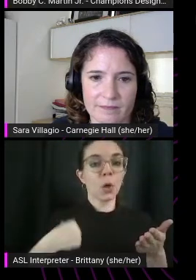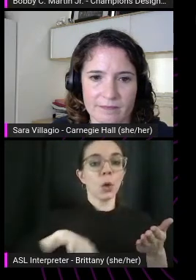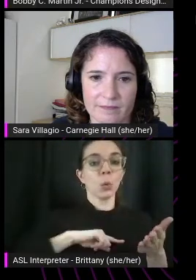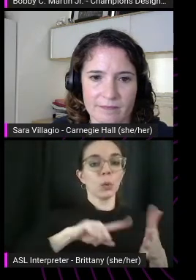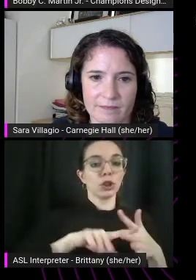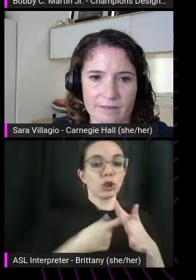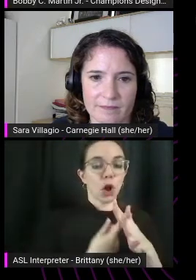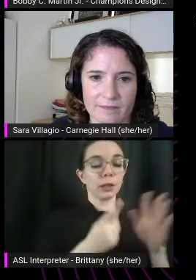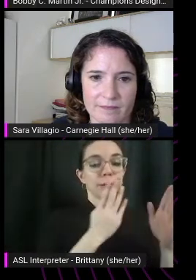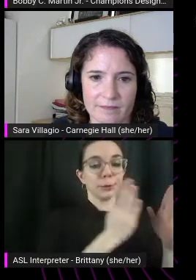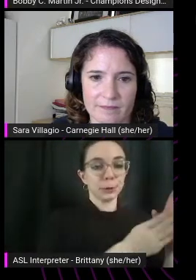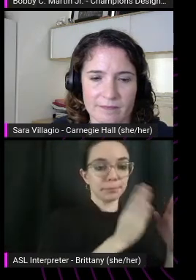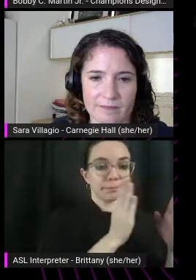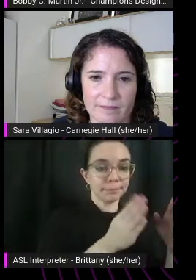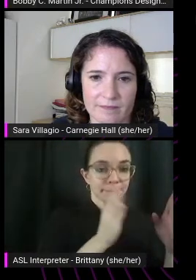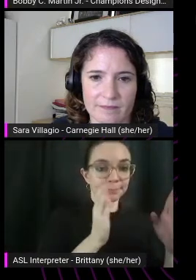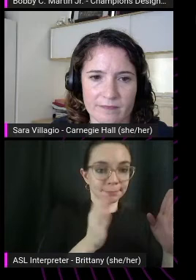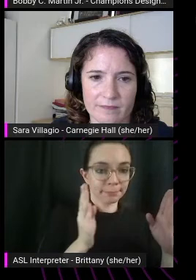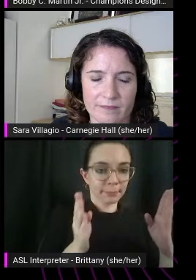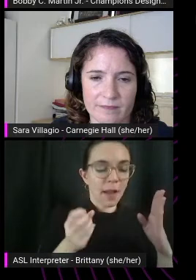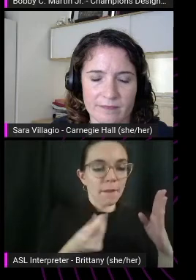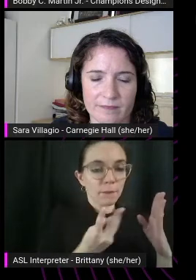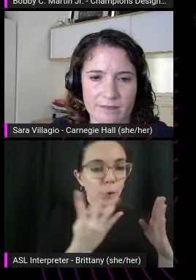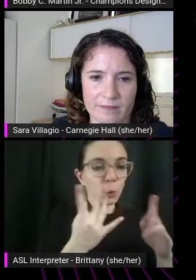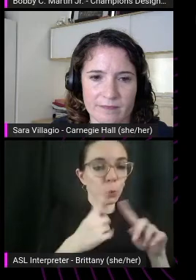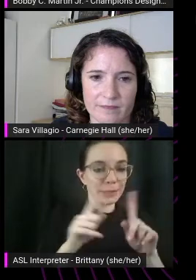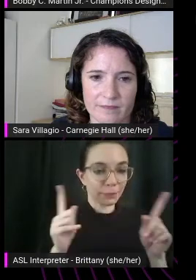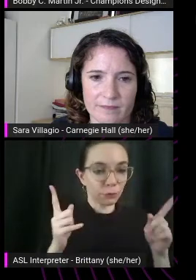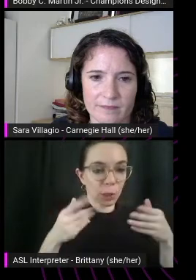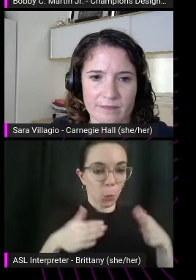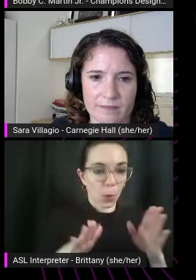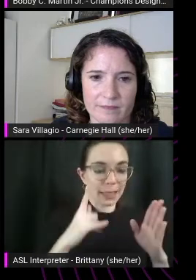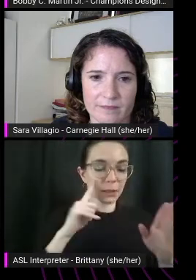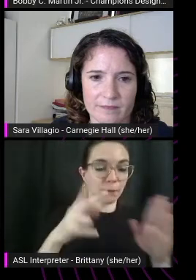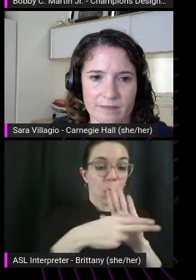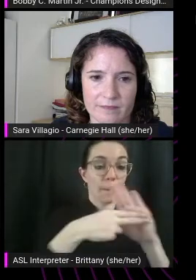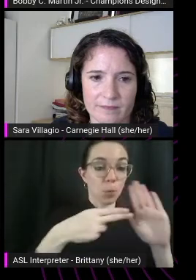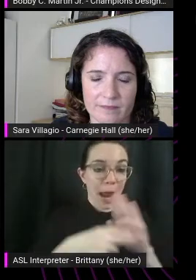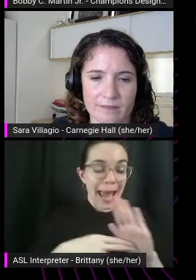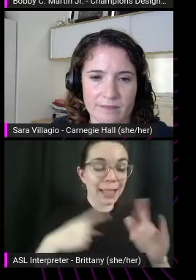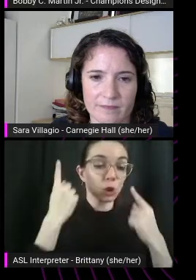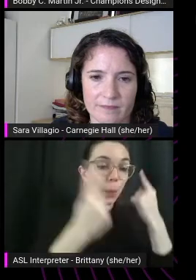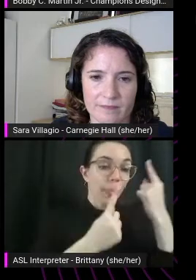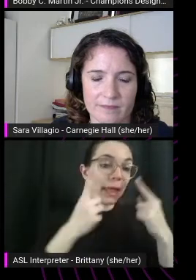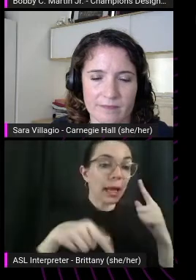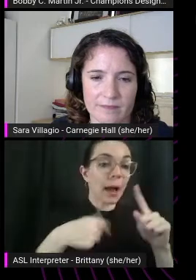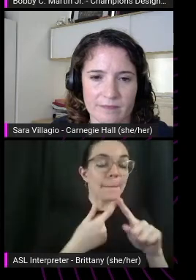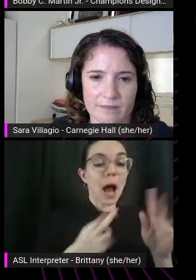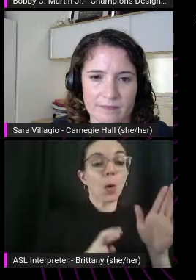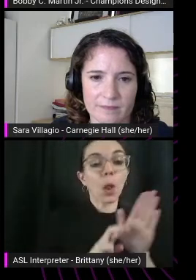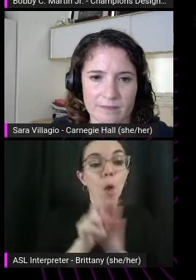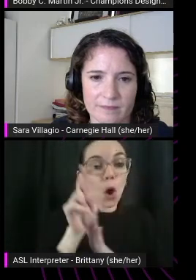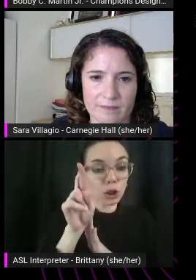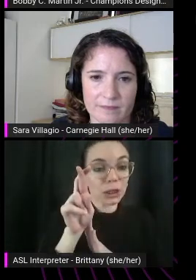a few different ways for brands to think about launching during times of crisis.